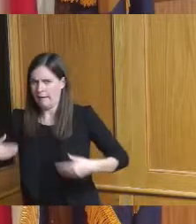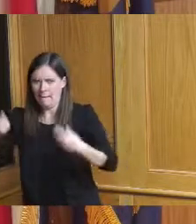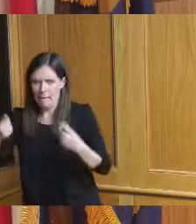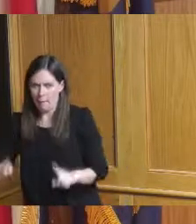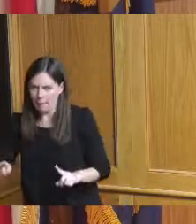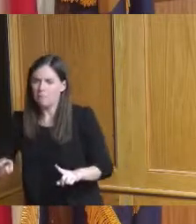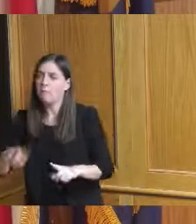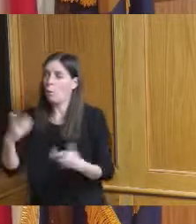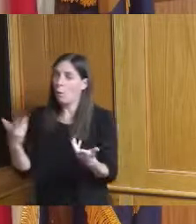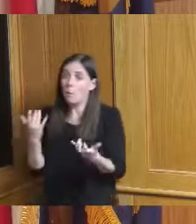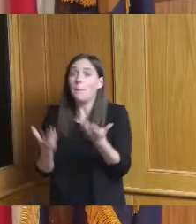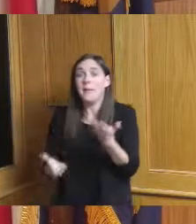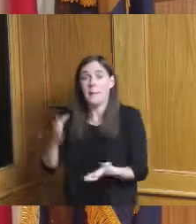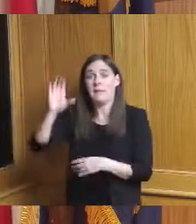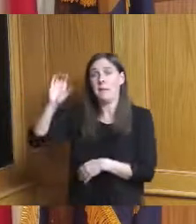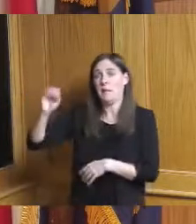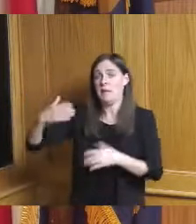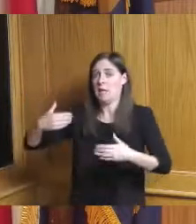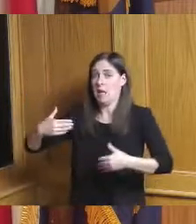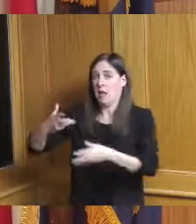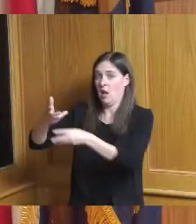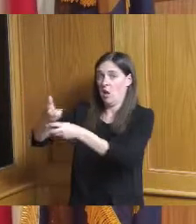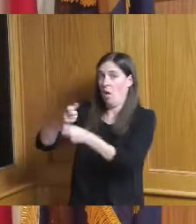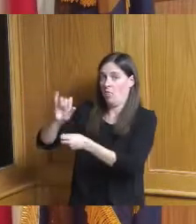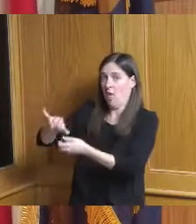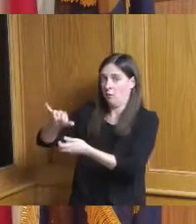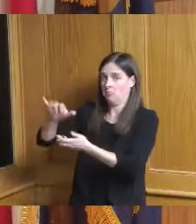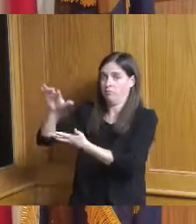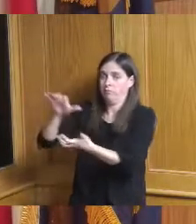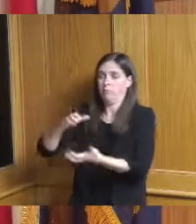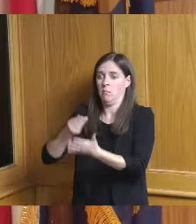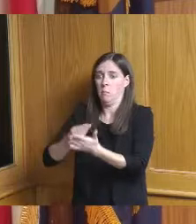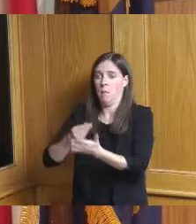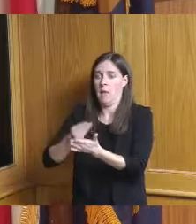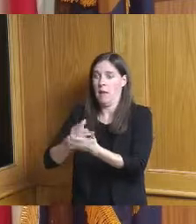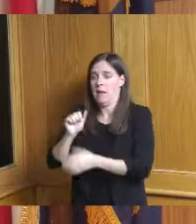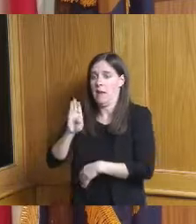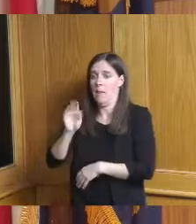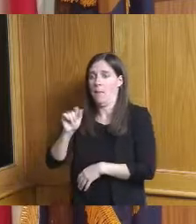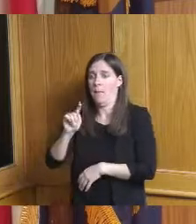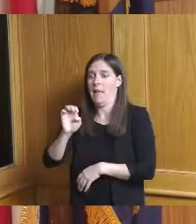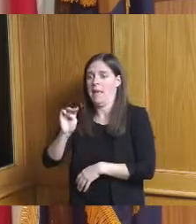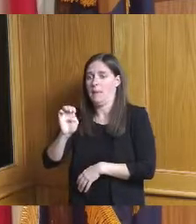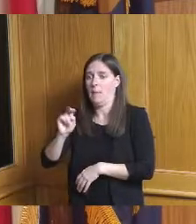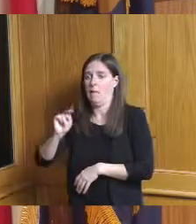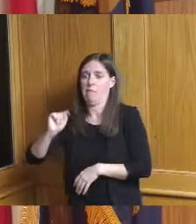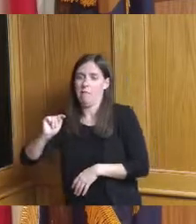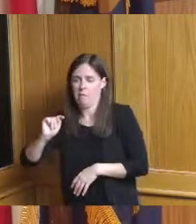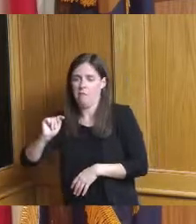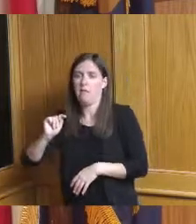has not received the abatement but then you have some that they have received the abatement and